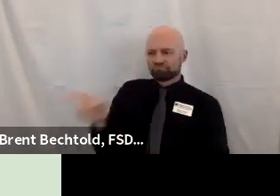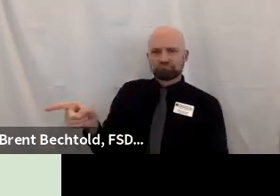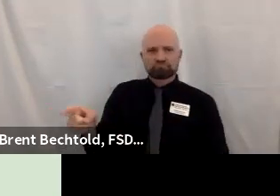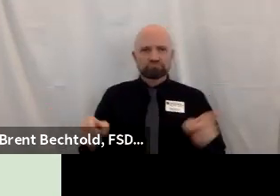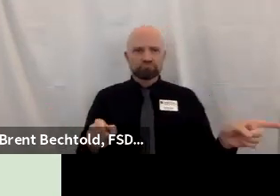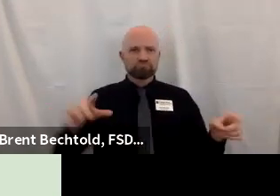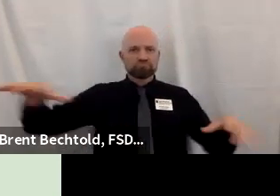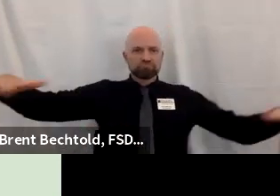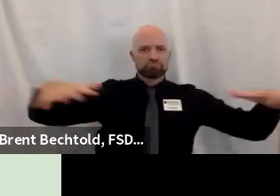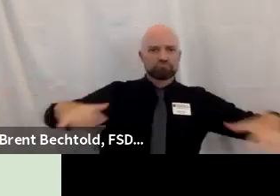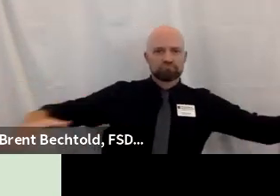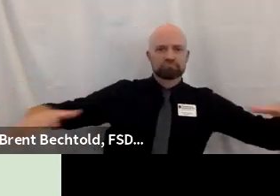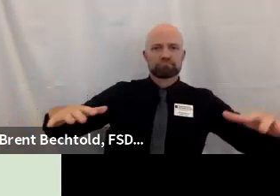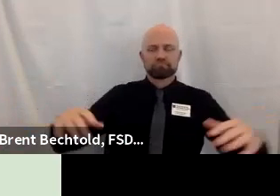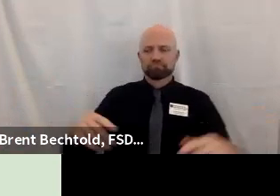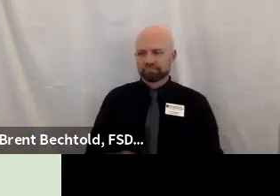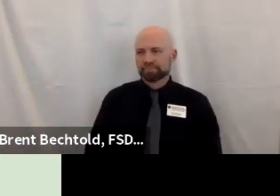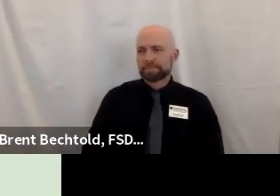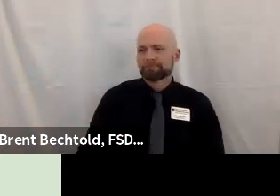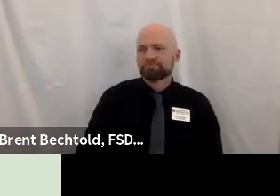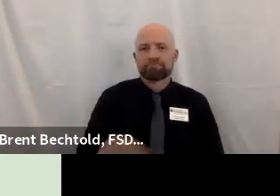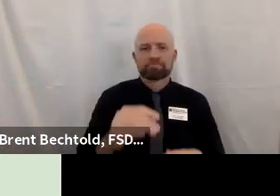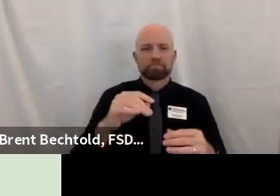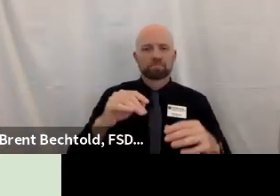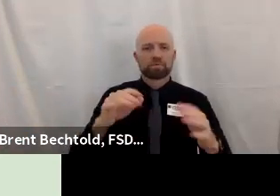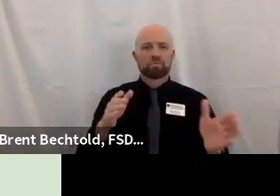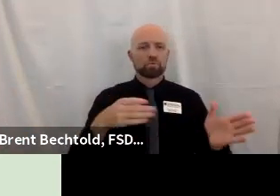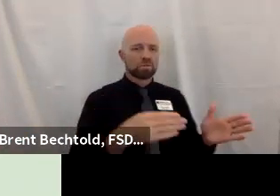where the student uses indexing, the space around them,